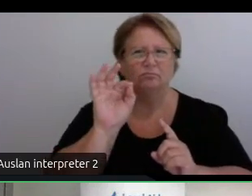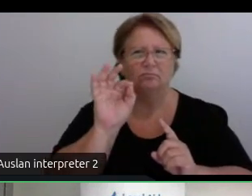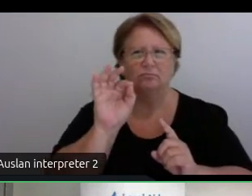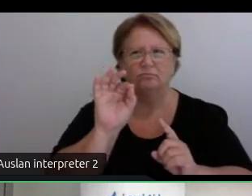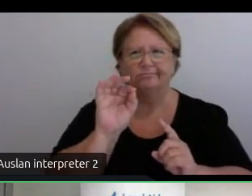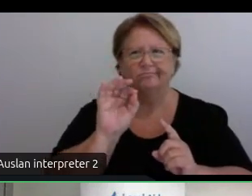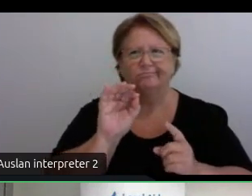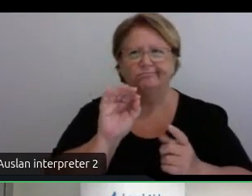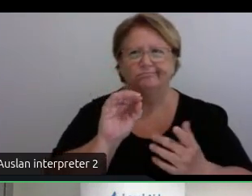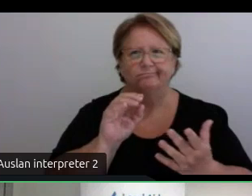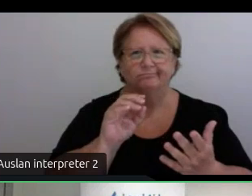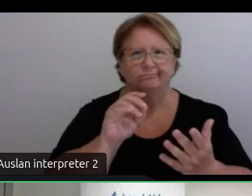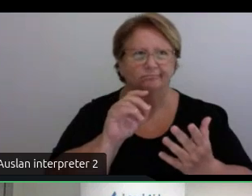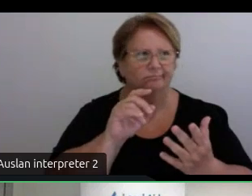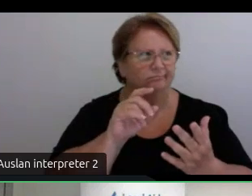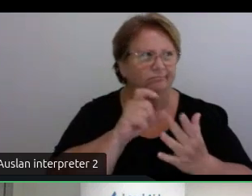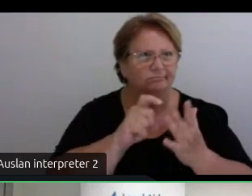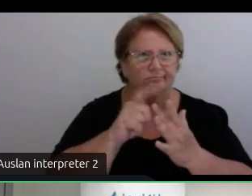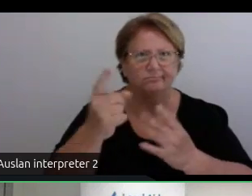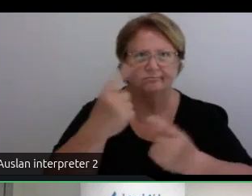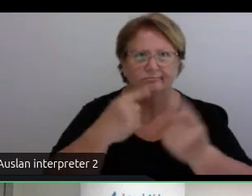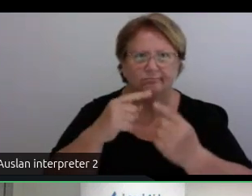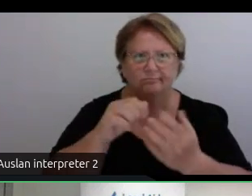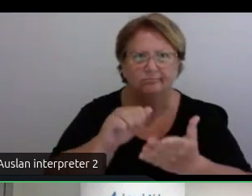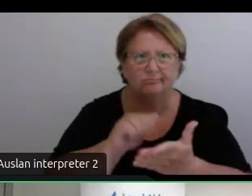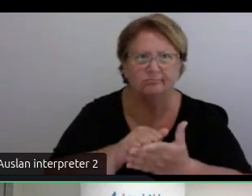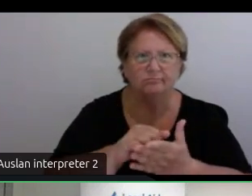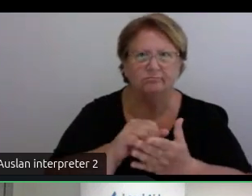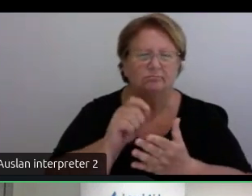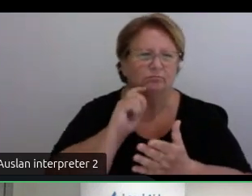at any of the niceties of or do they explain it to you properly? They're going to look at